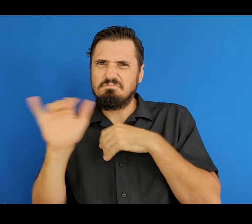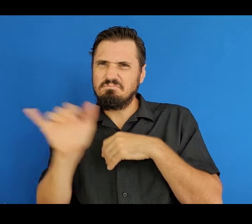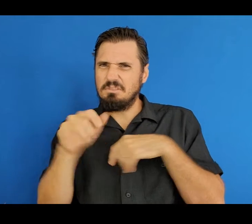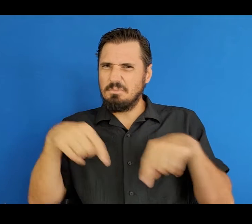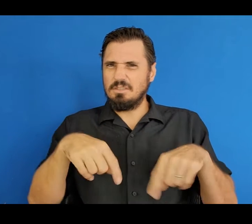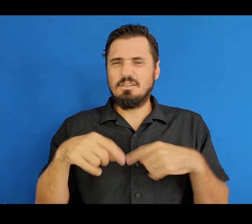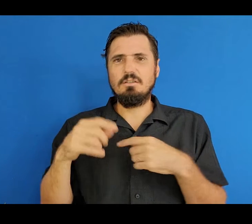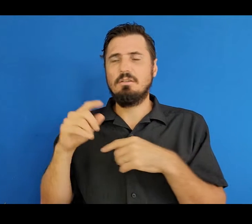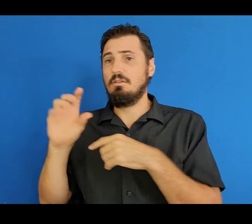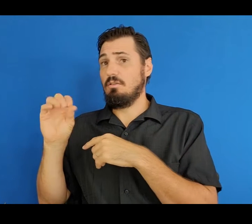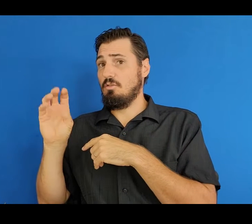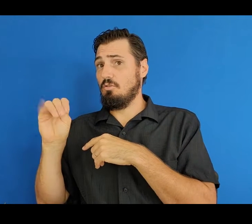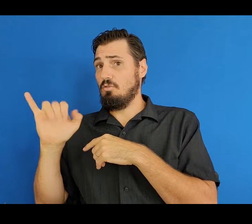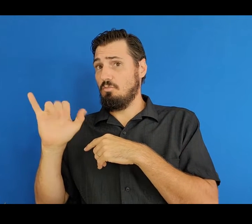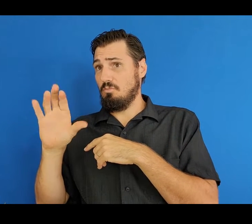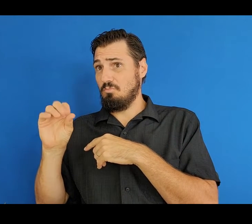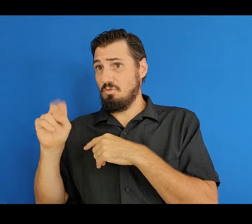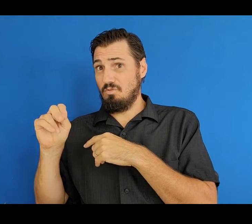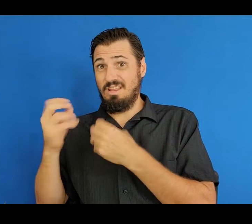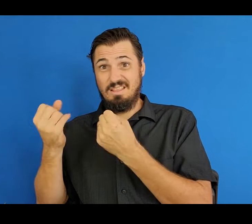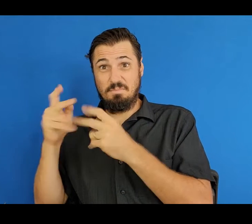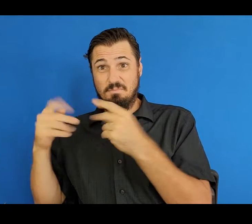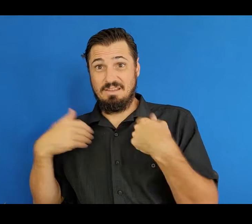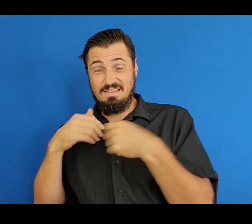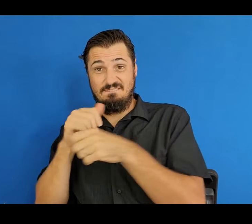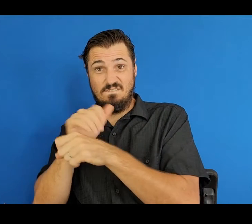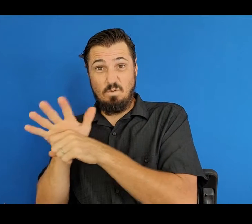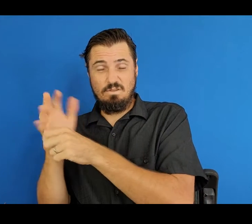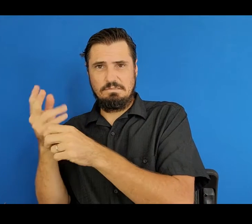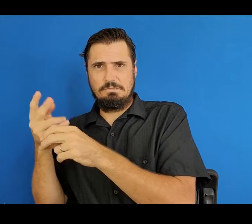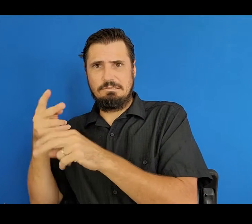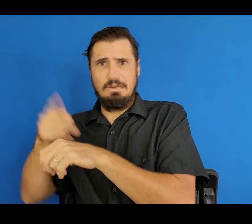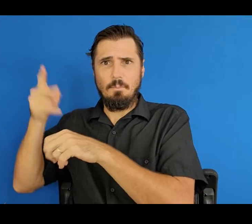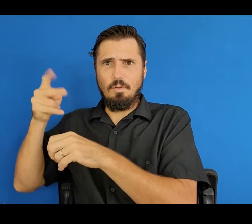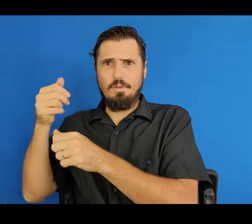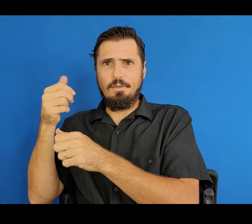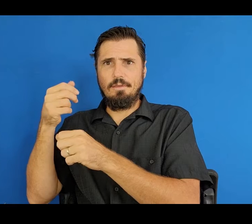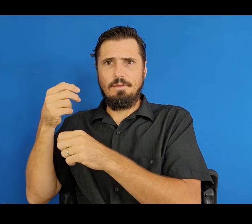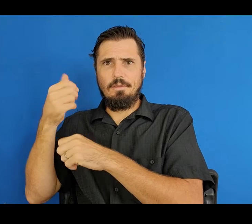doubling every two days. That is an incredibly rapid rate of increase